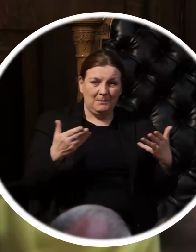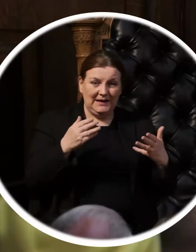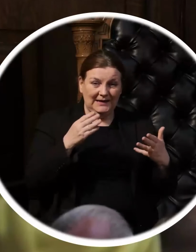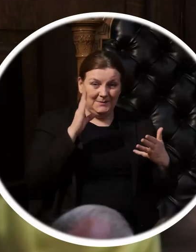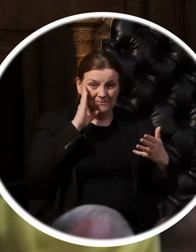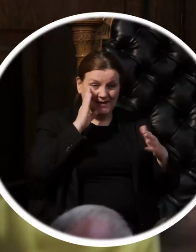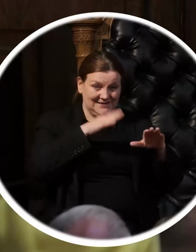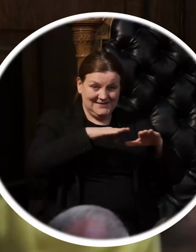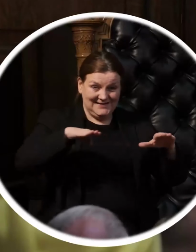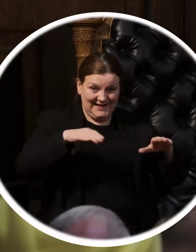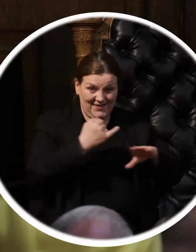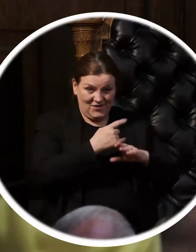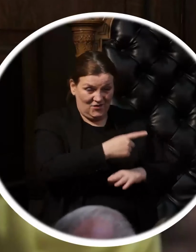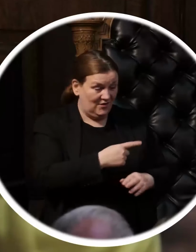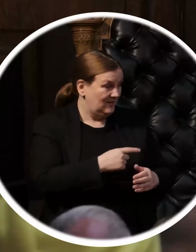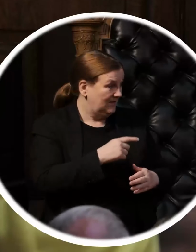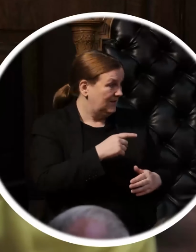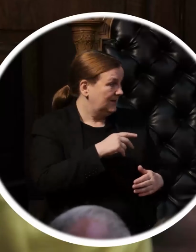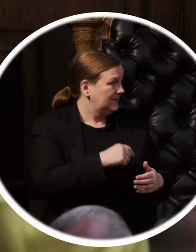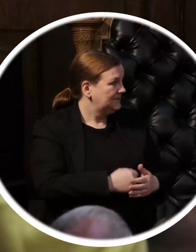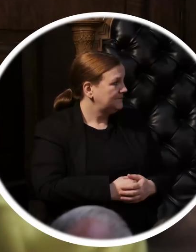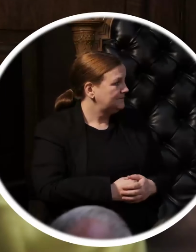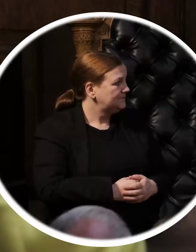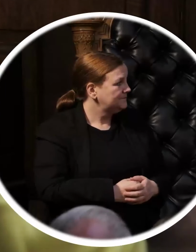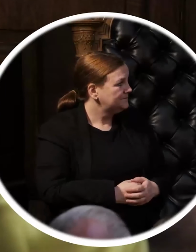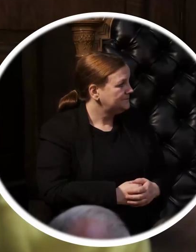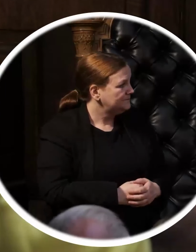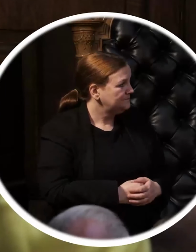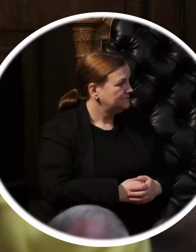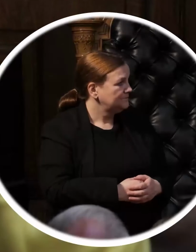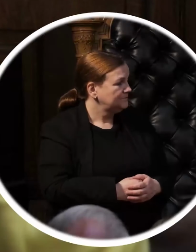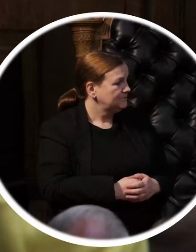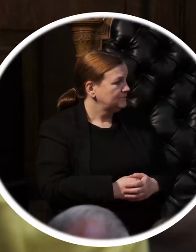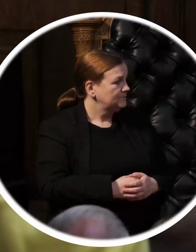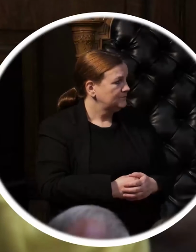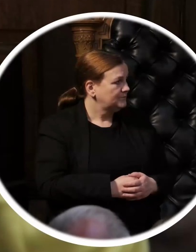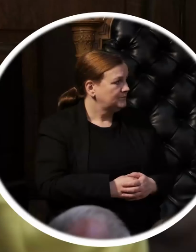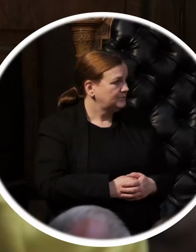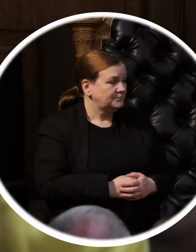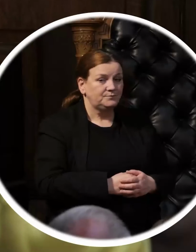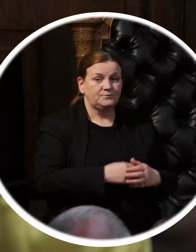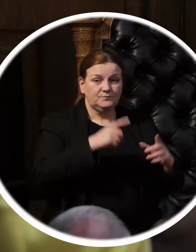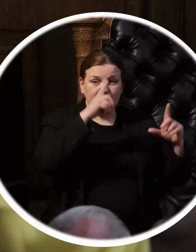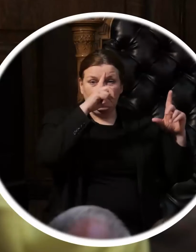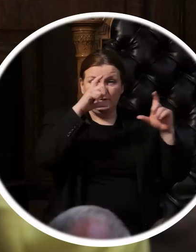And the photograph on the left hand side is taken 13 days after the last train